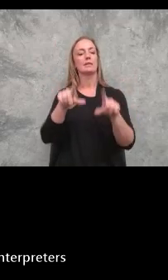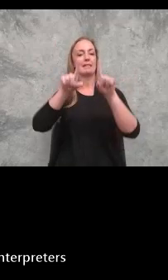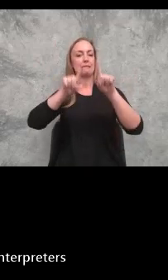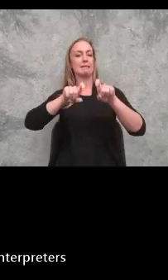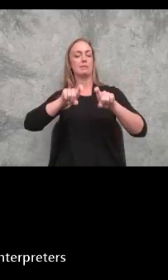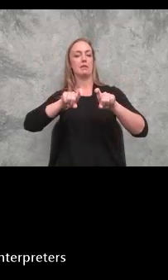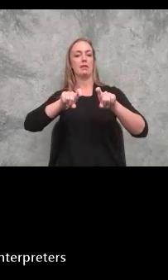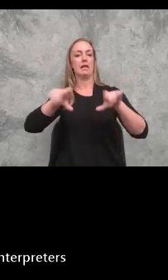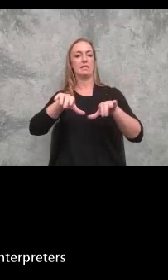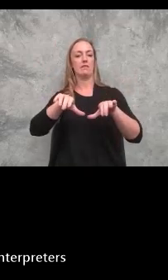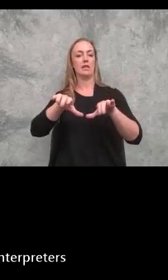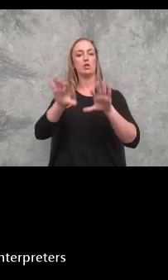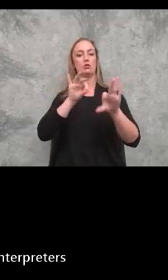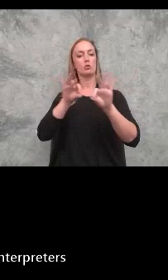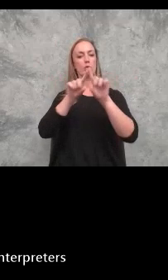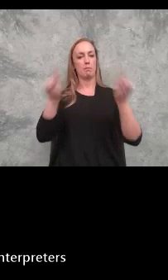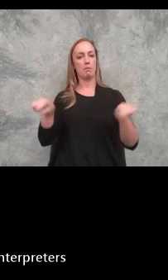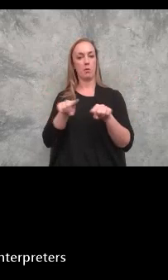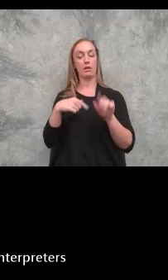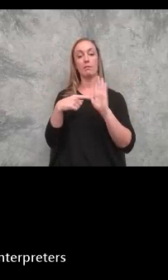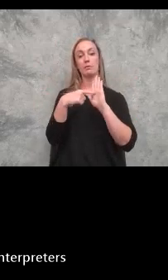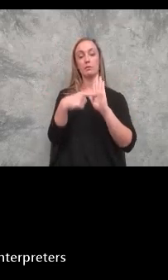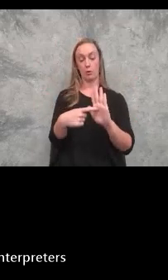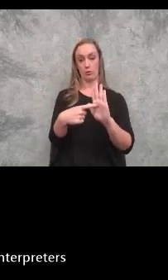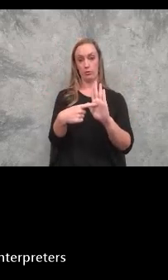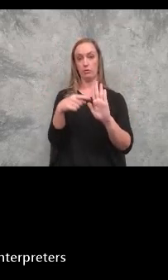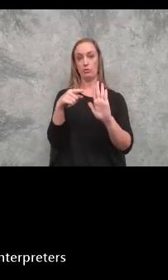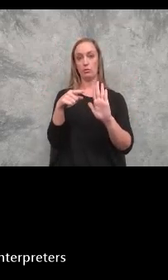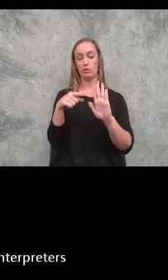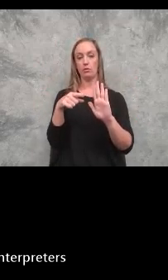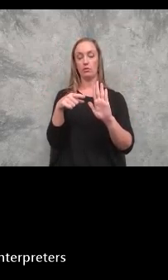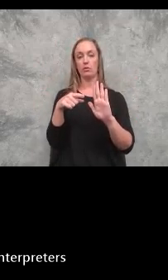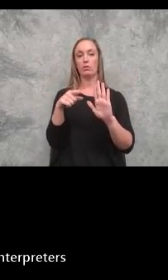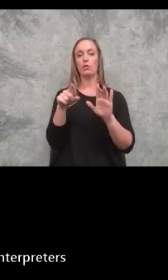which is a choice board okay? So I'm going to show you the choice board. You also have this